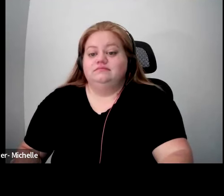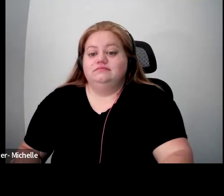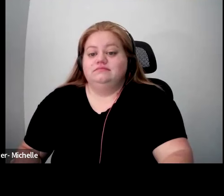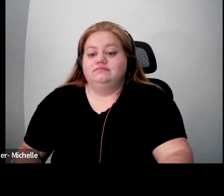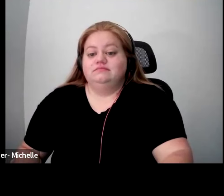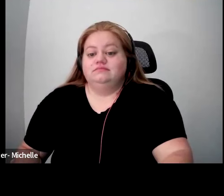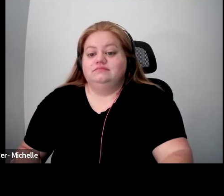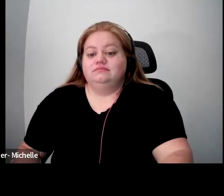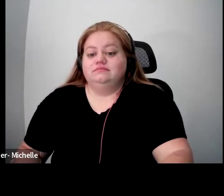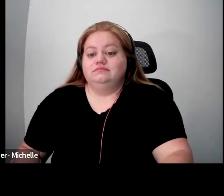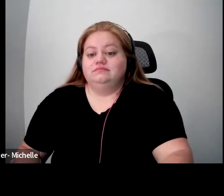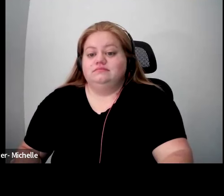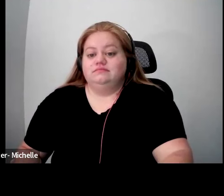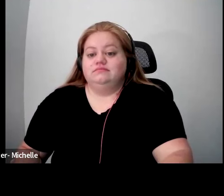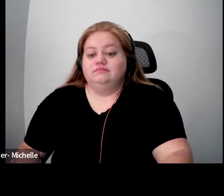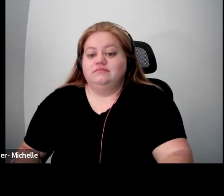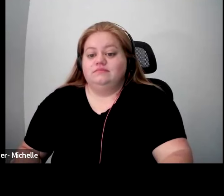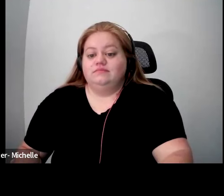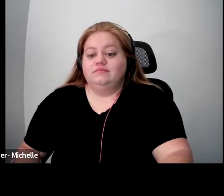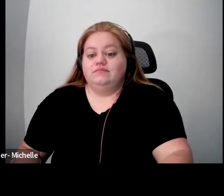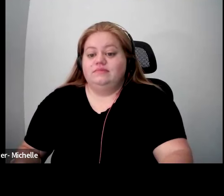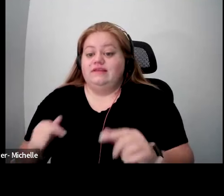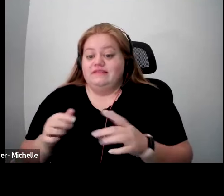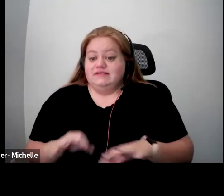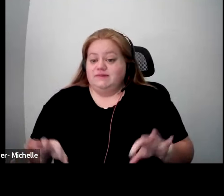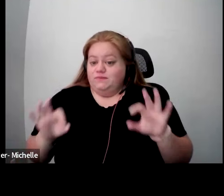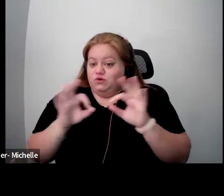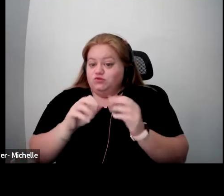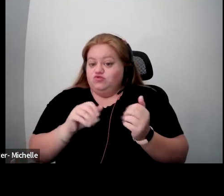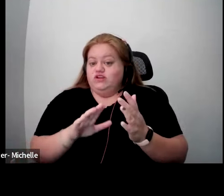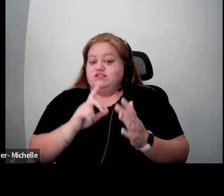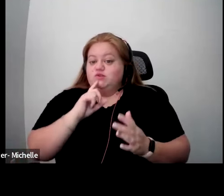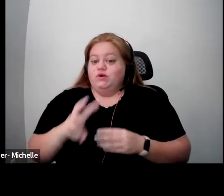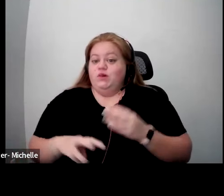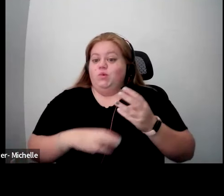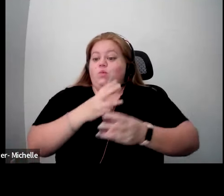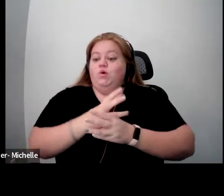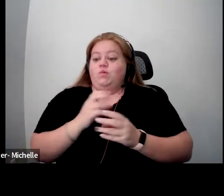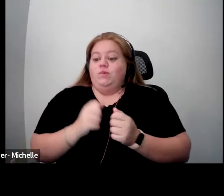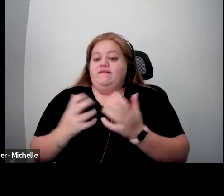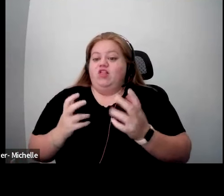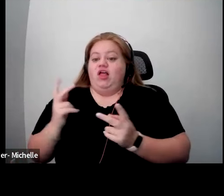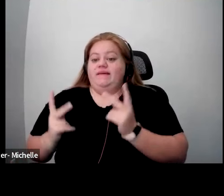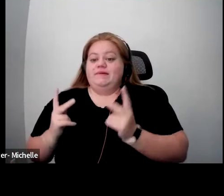in the real world, where we have an ecosystem of participants in this process of academic publishing.